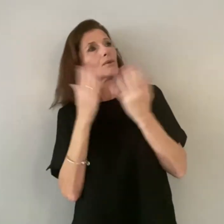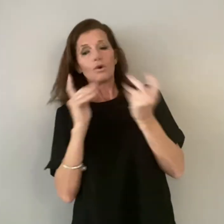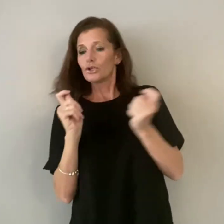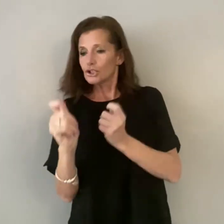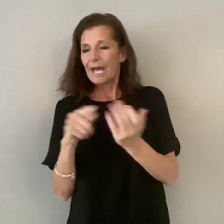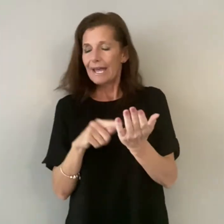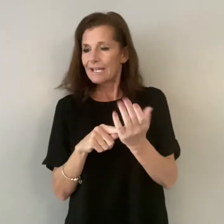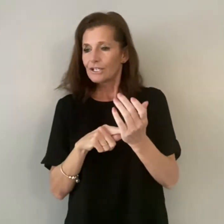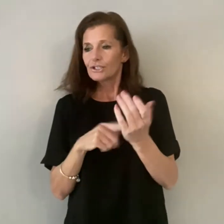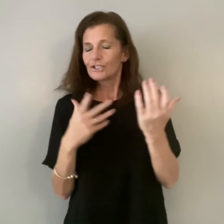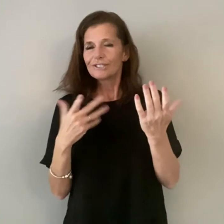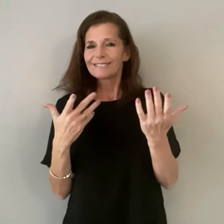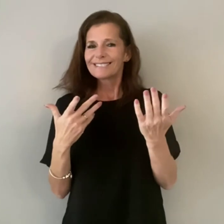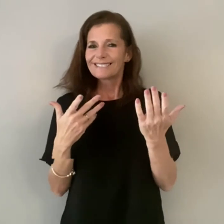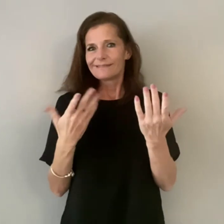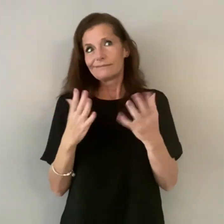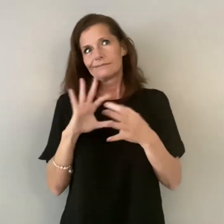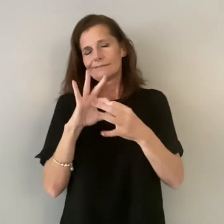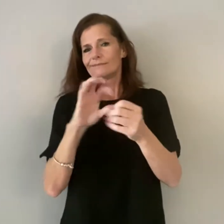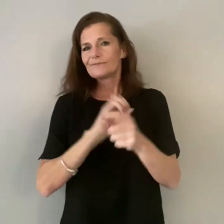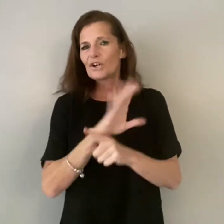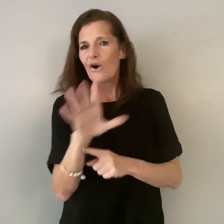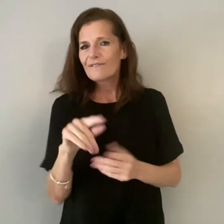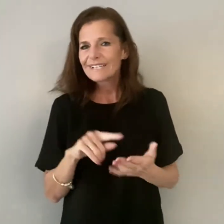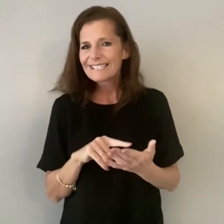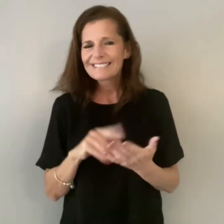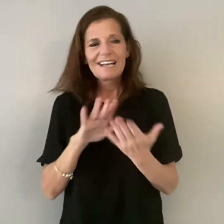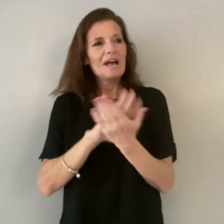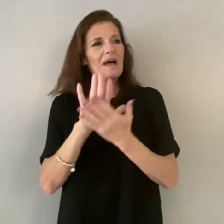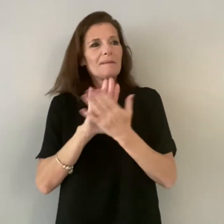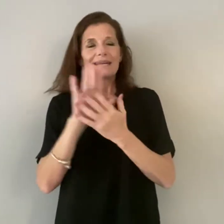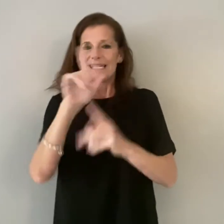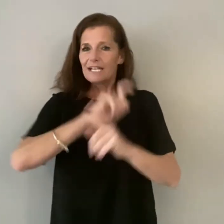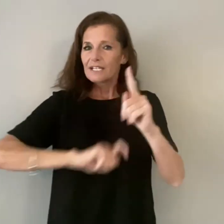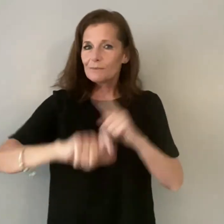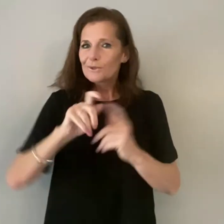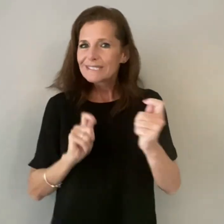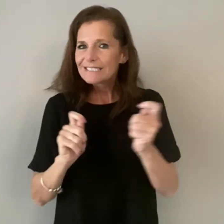has changed to make it topical to COVID-19 and that actually our community needs it.